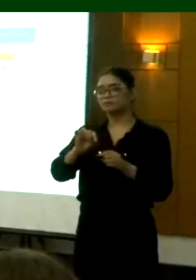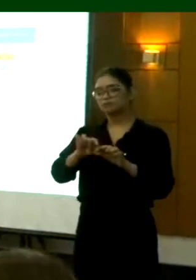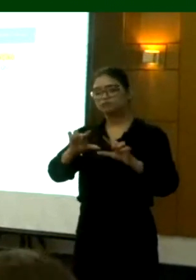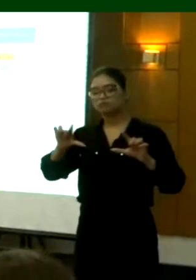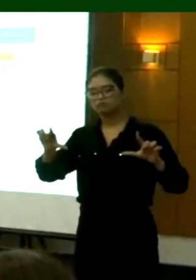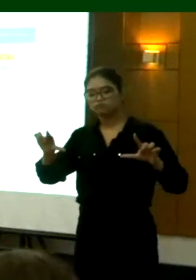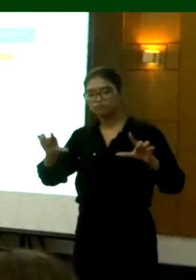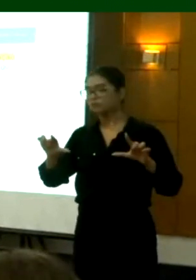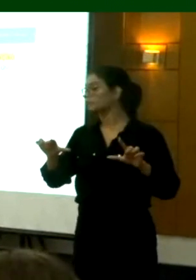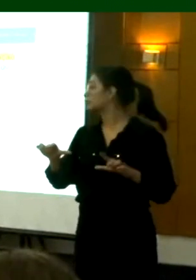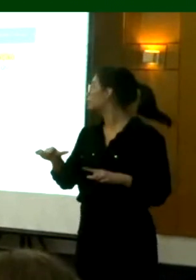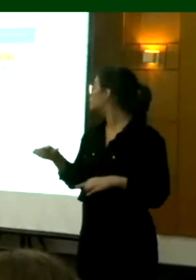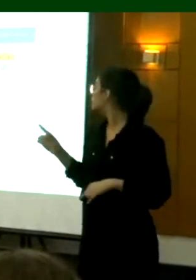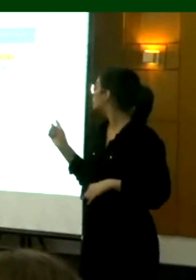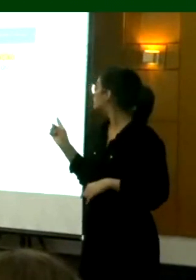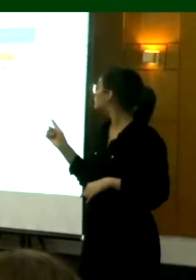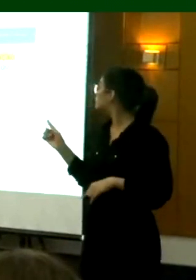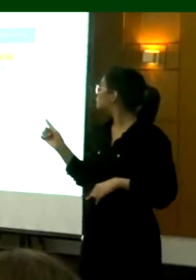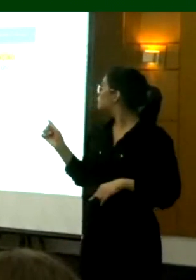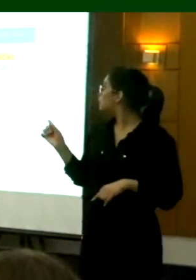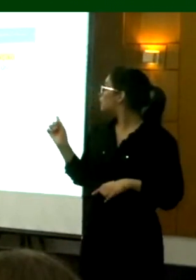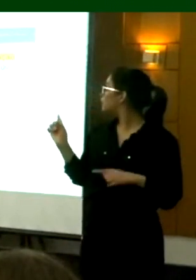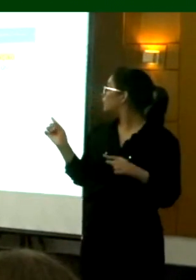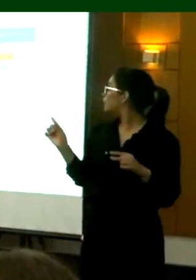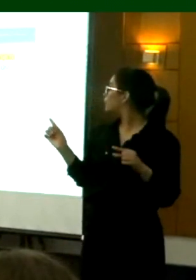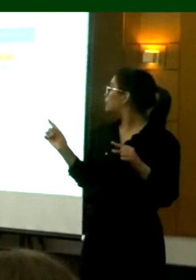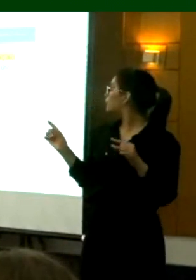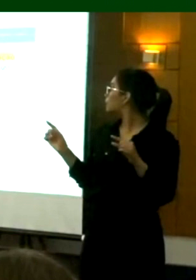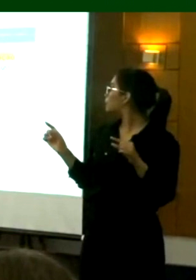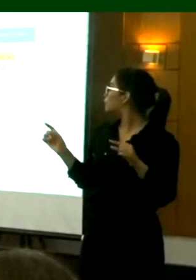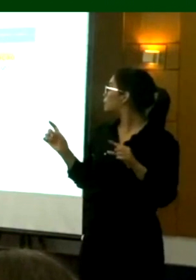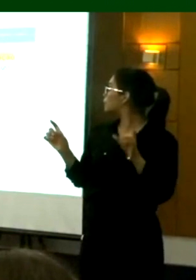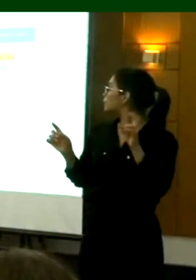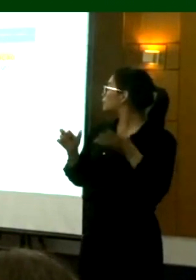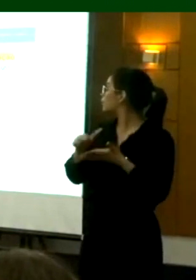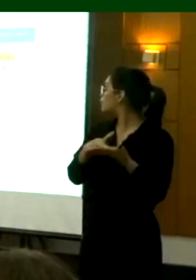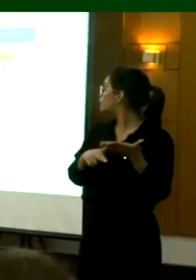one from the fifth report this one is of the sixth report